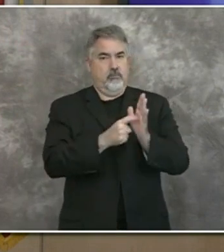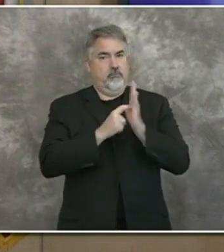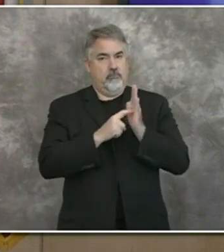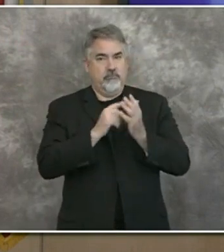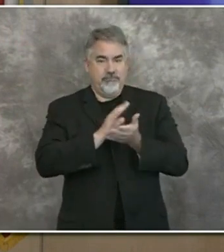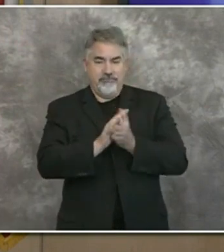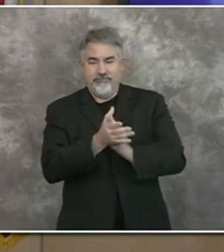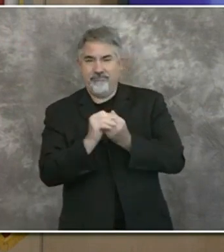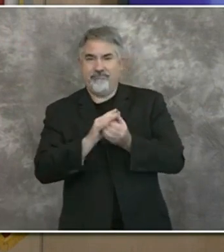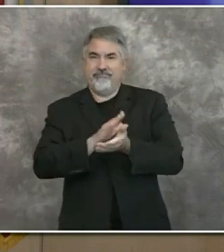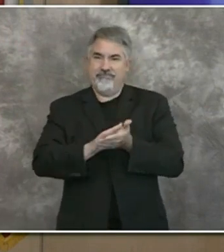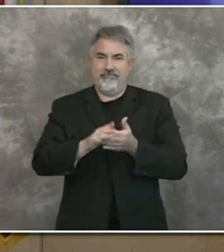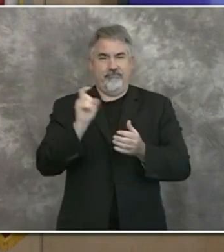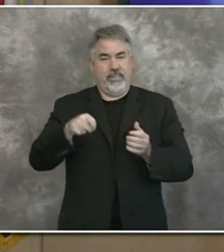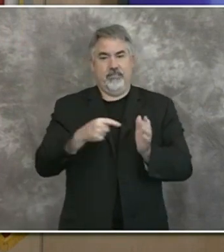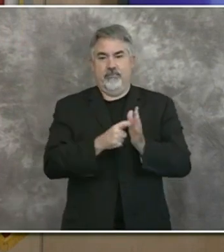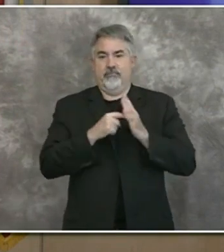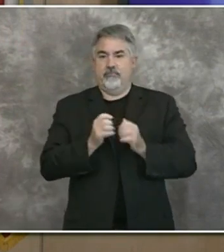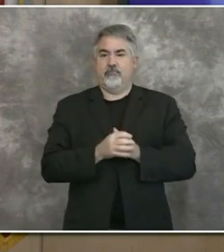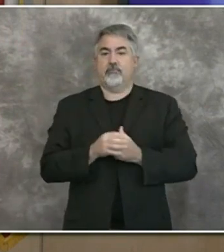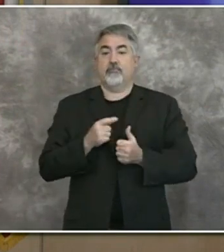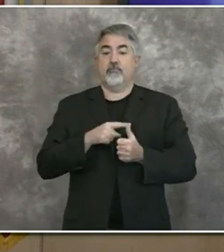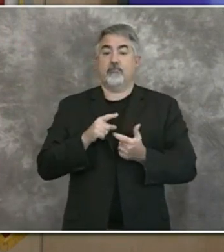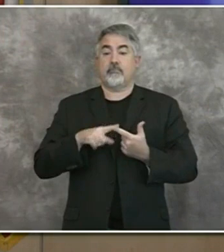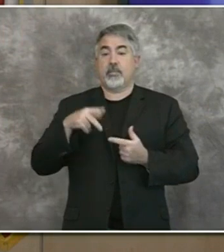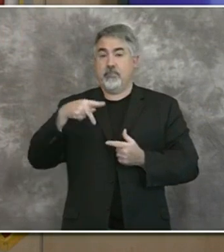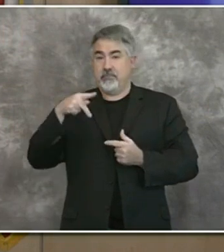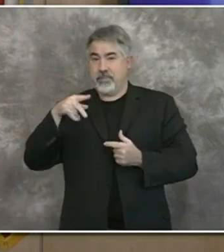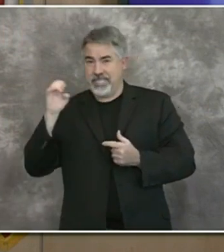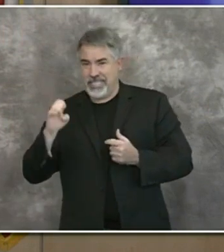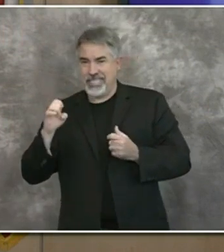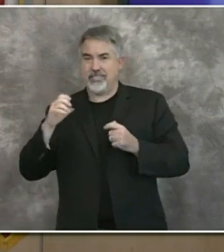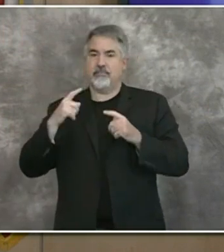IMPLEMENTATION OF SANITATION PROTOCOLS AND ON WORK SITES